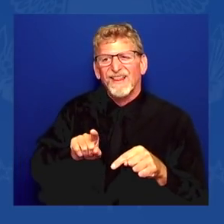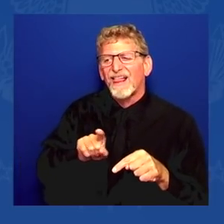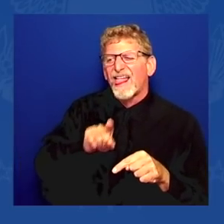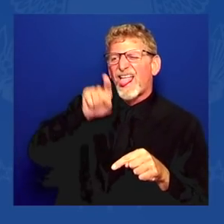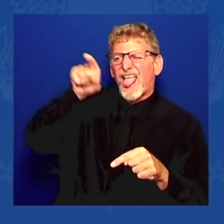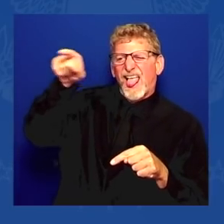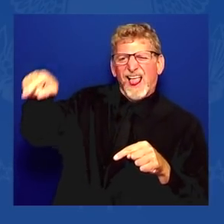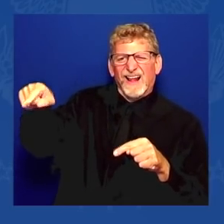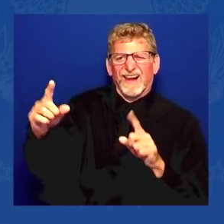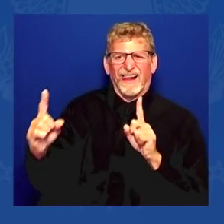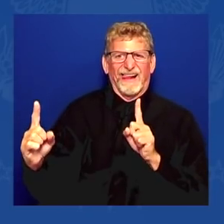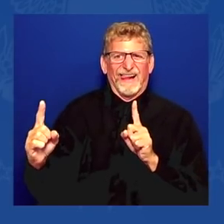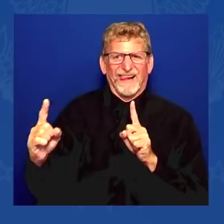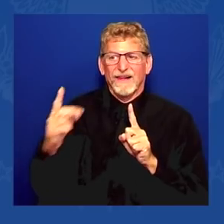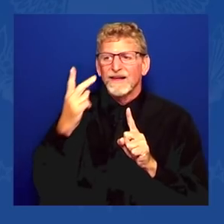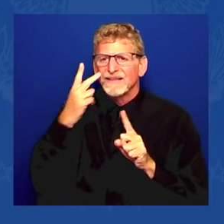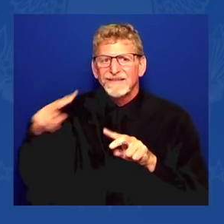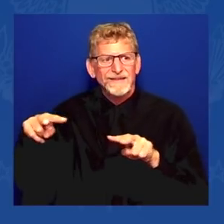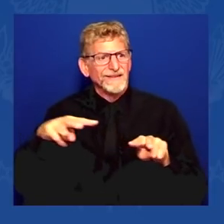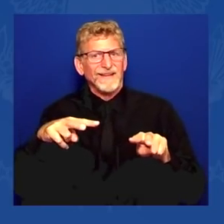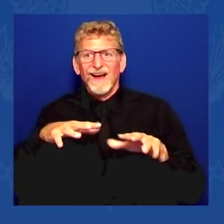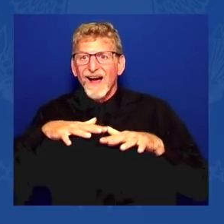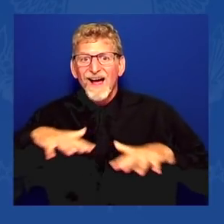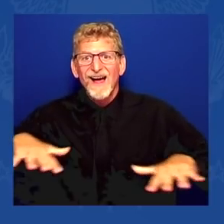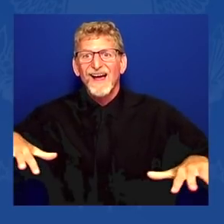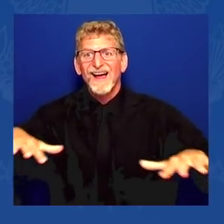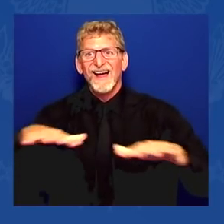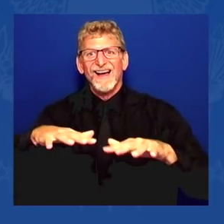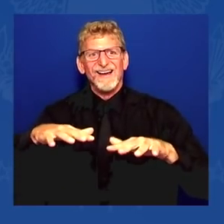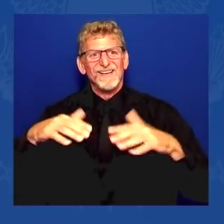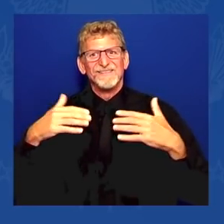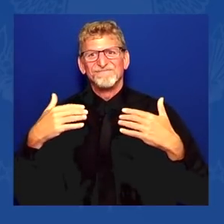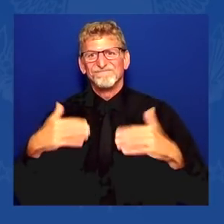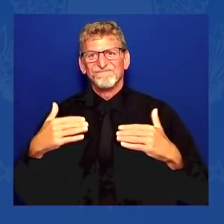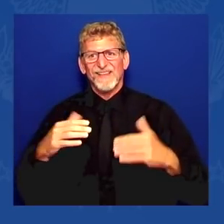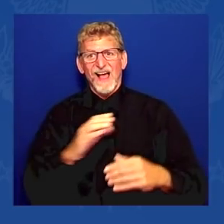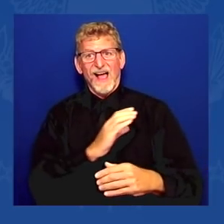And it's strange to have congressmen stand up for me; that's an unusual thing to do. But thank you so much.